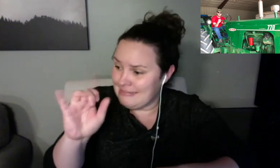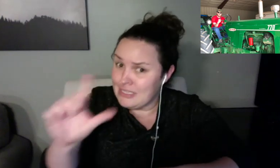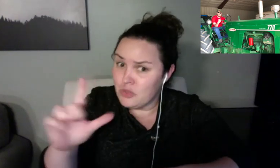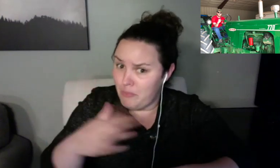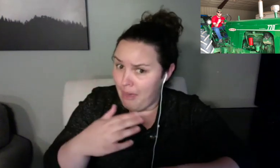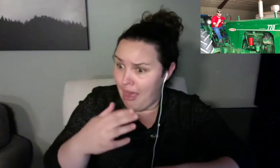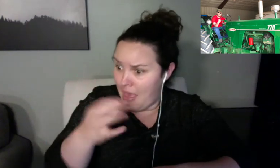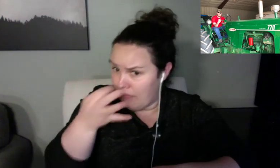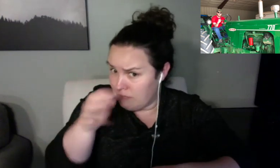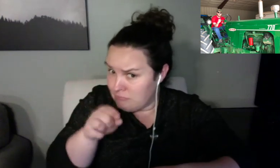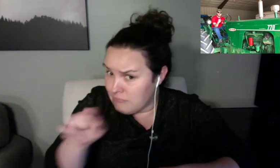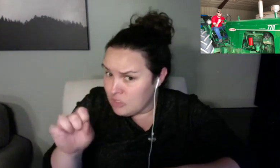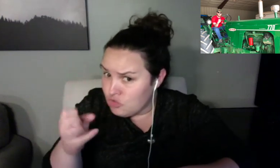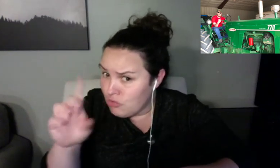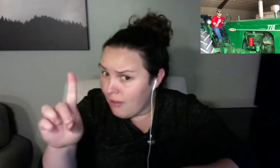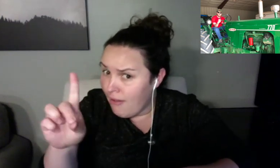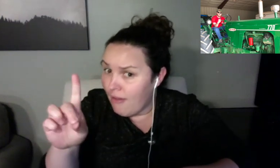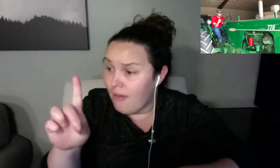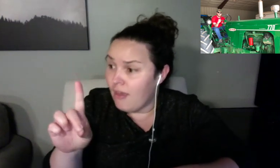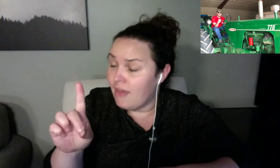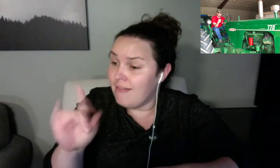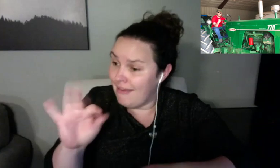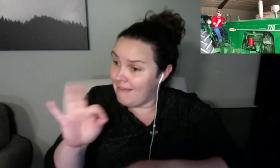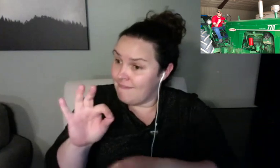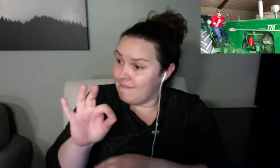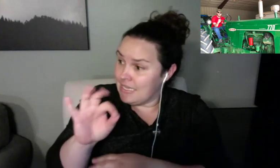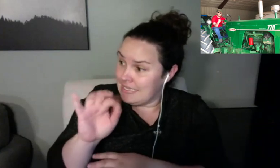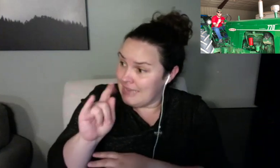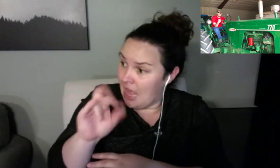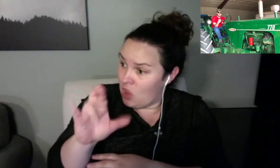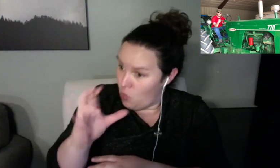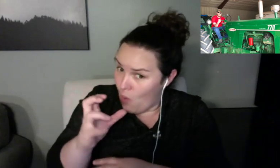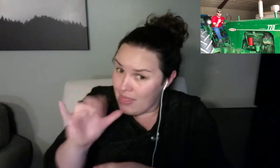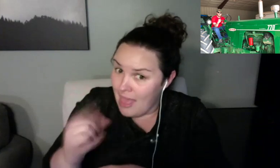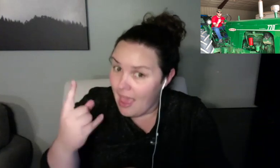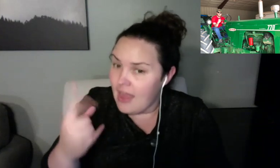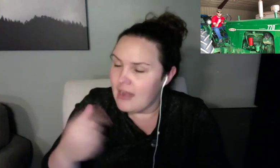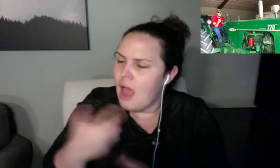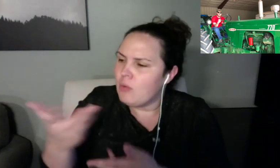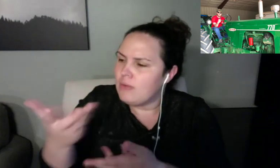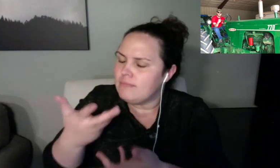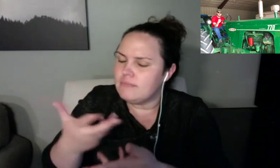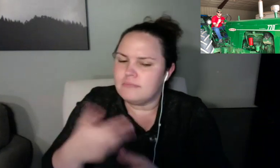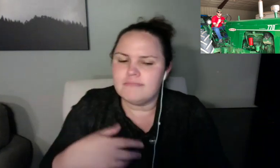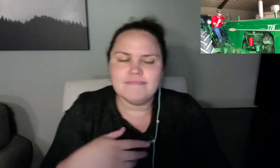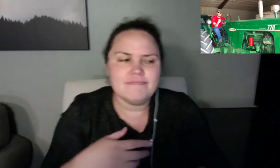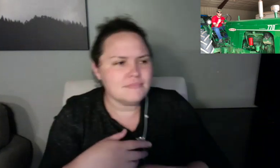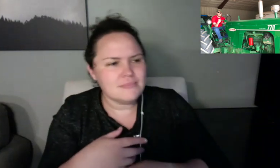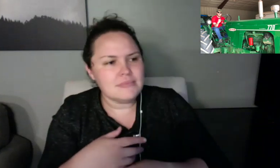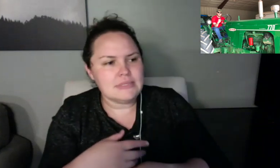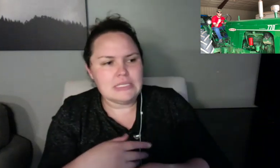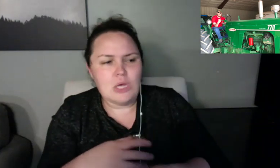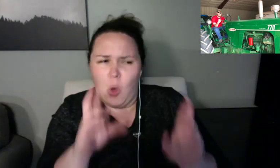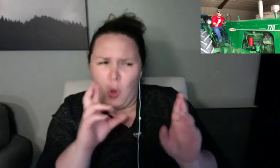If Tyler would be interested in it, I'd love to talk to him about it. So I talked to him about it and I said I would be interested if it's a good one.